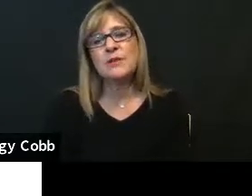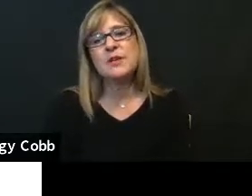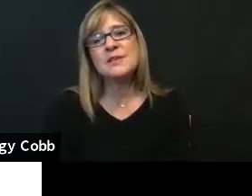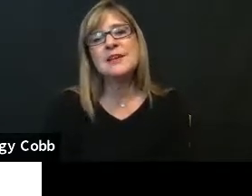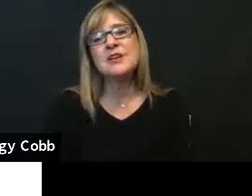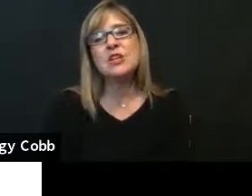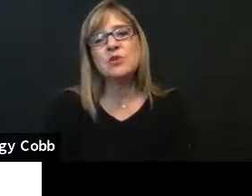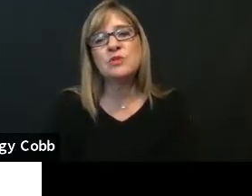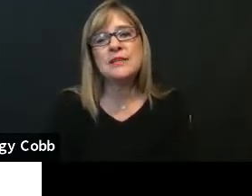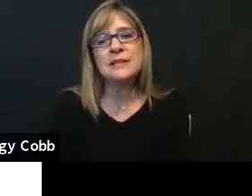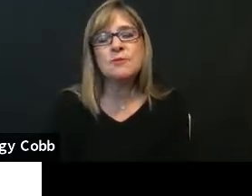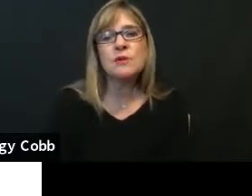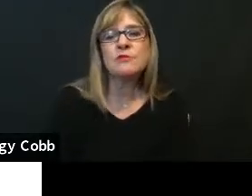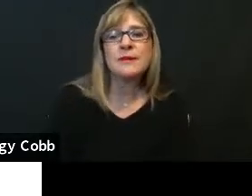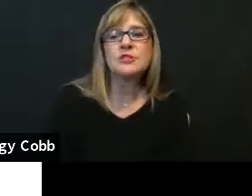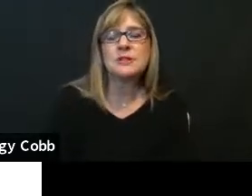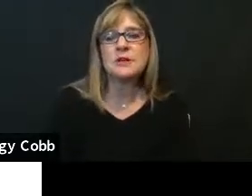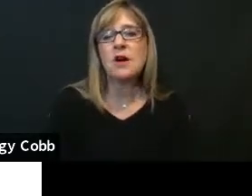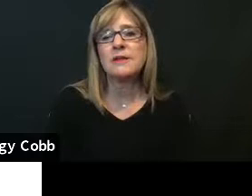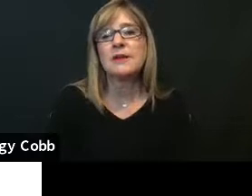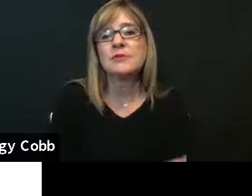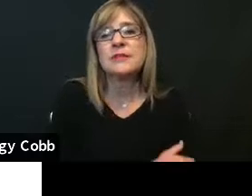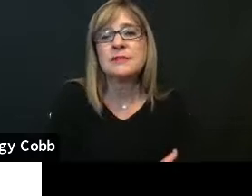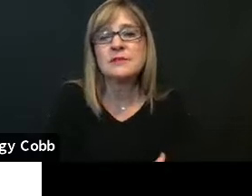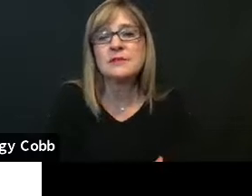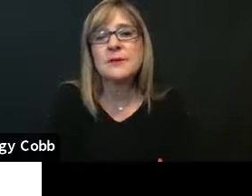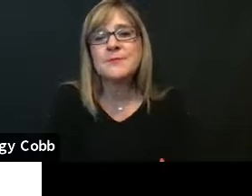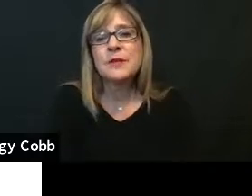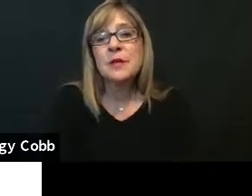And we noticed that our new youth needed more information on those skills.